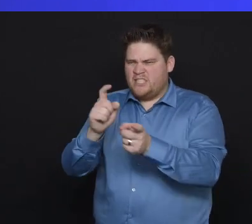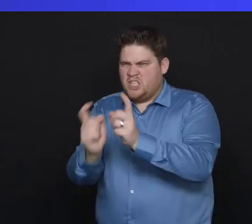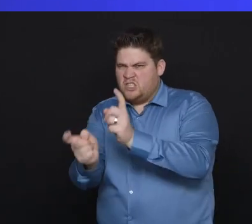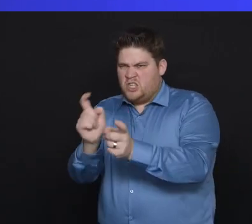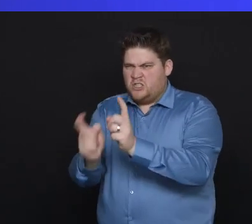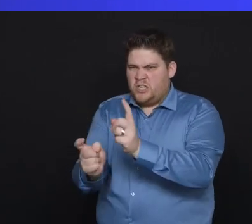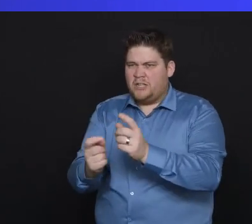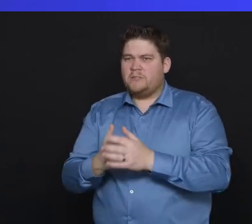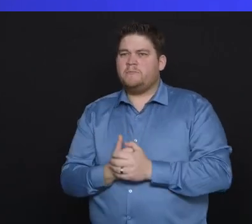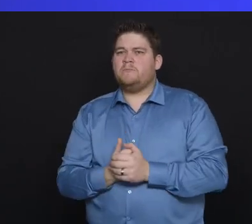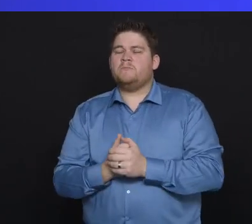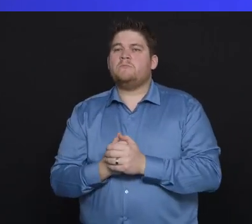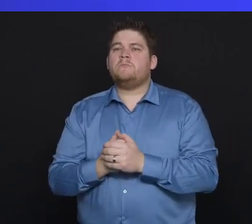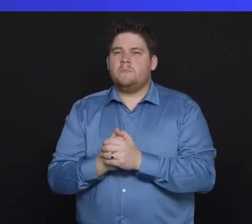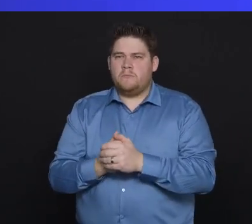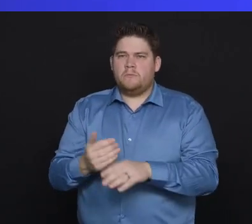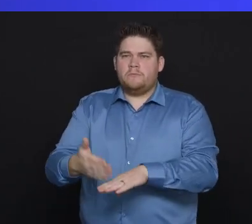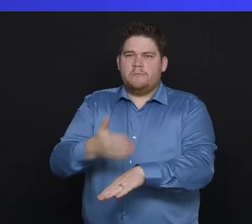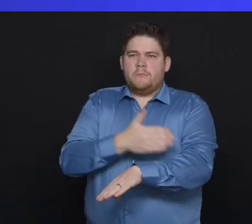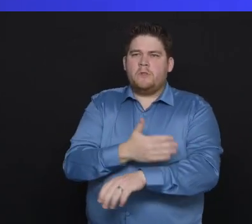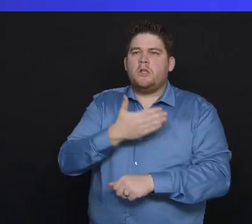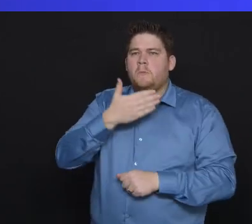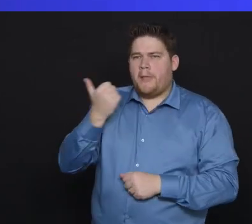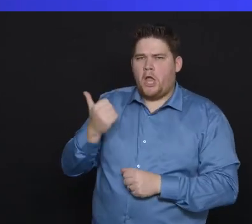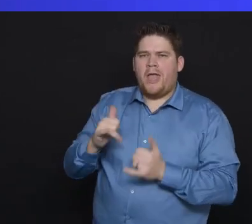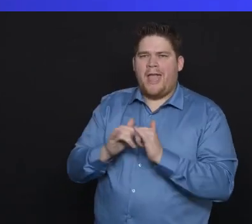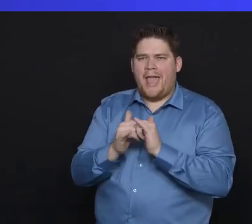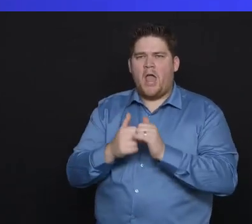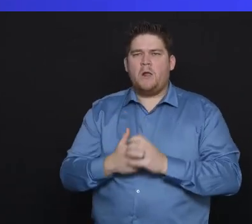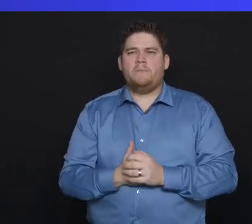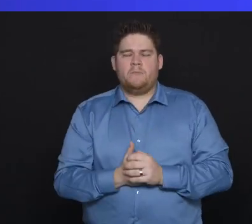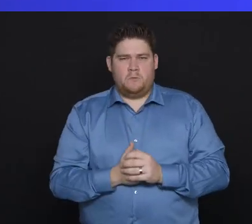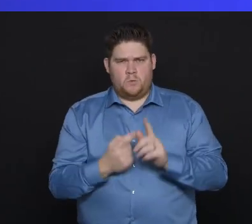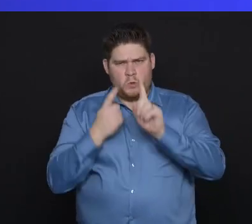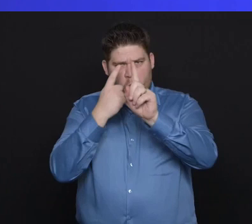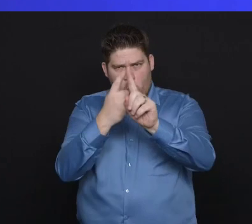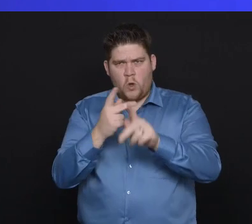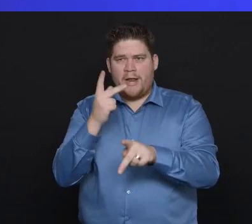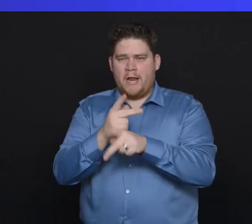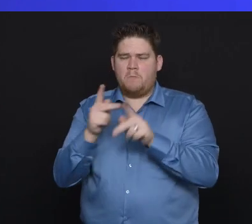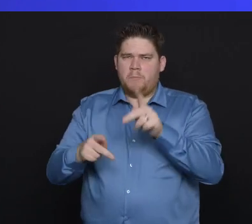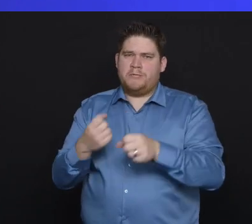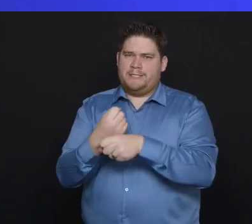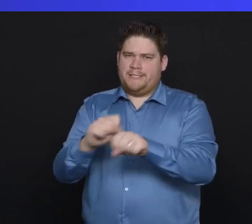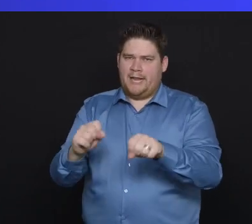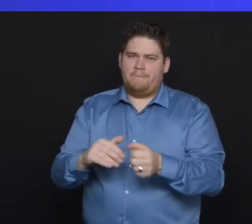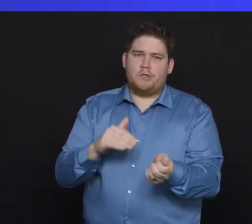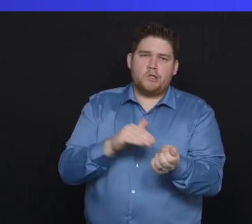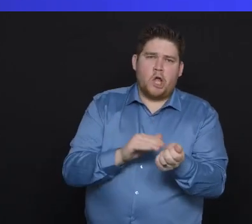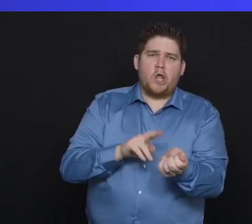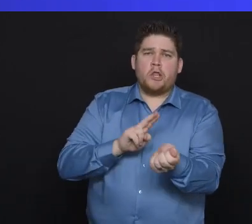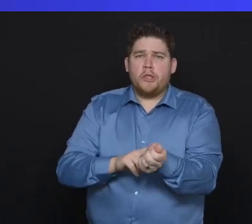that means keeping healthcare workers safe and that is our top priority that's necessary for all of us and